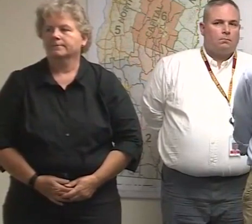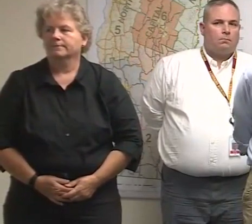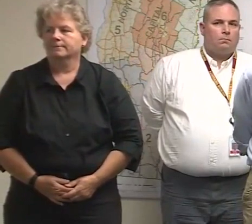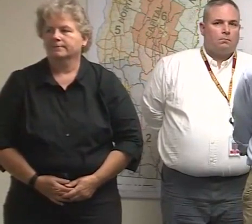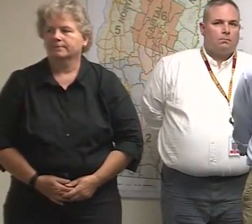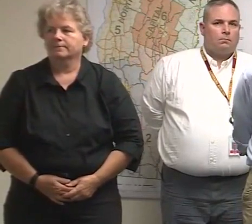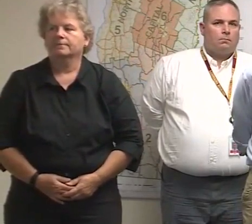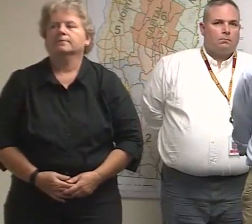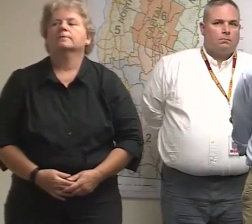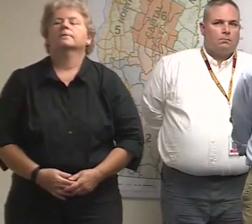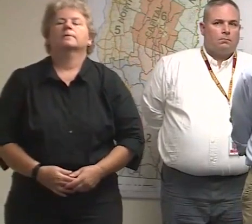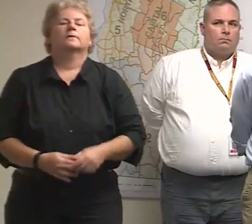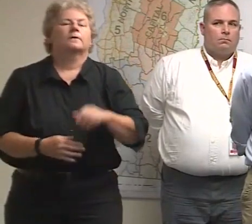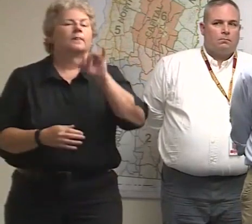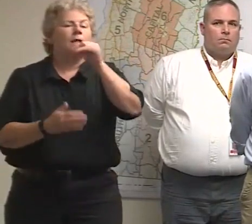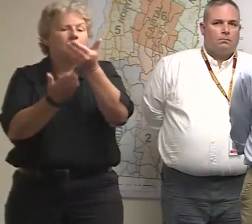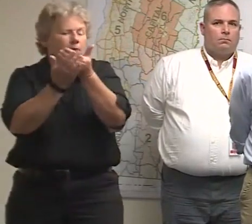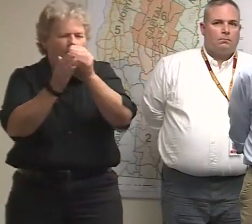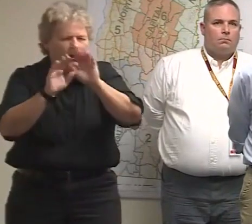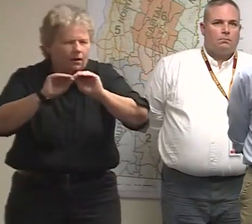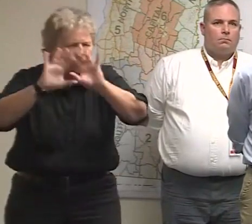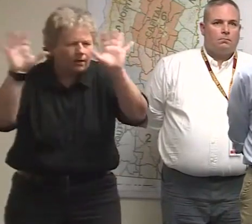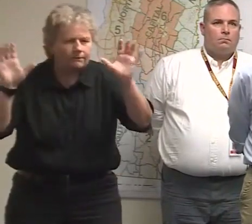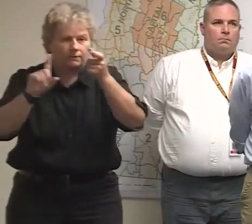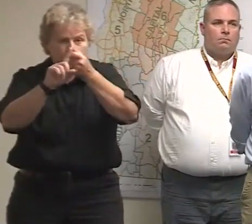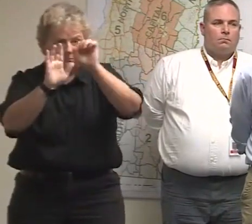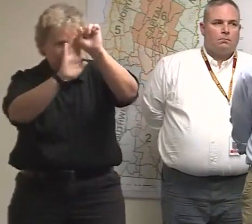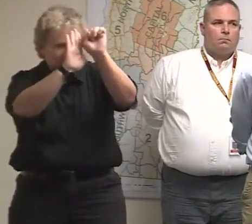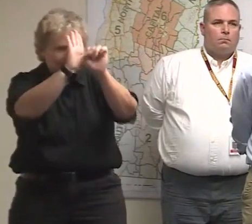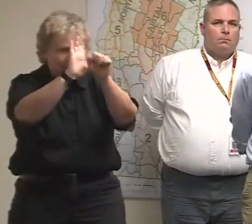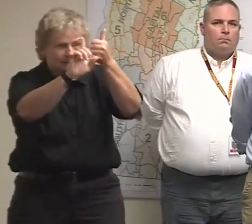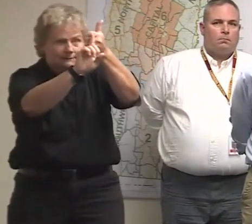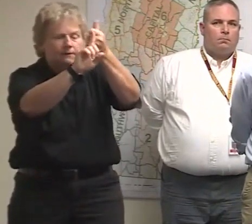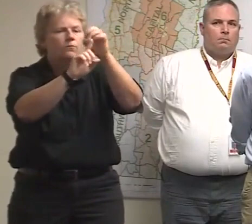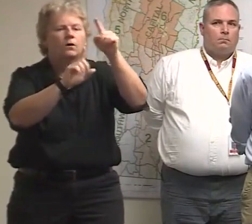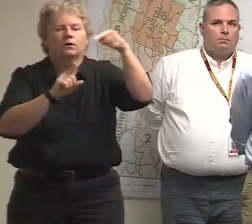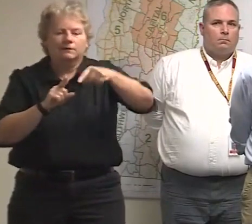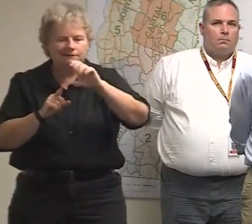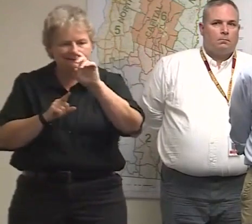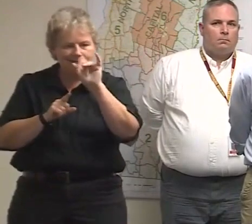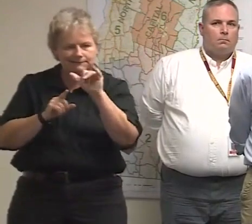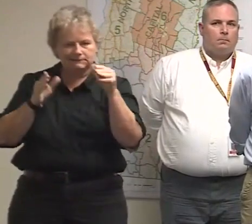BUT FOR FOR THE STATE SECTION, IT WOULD BE ENTIRELY STATE SHARED.